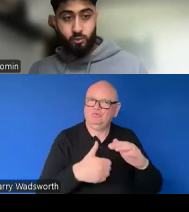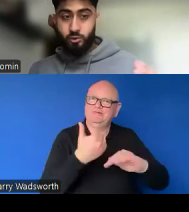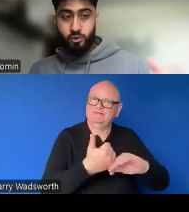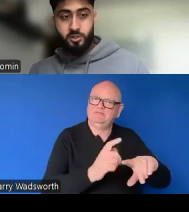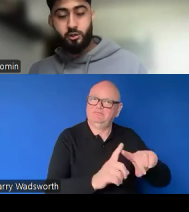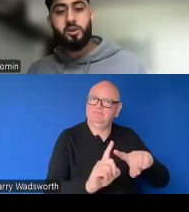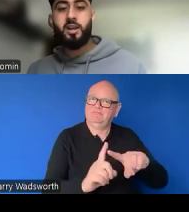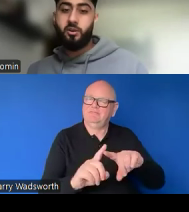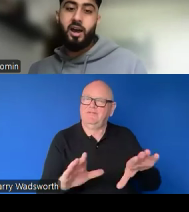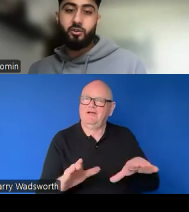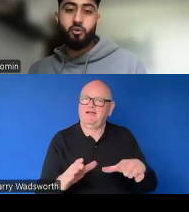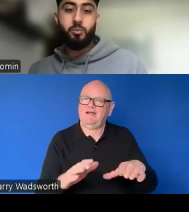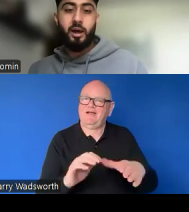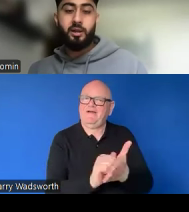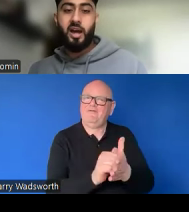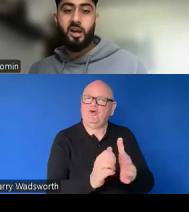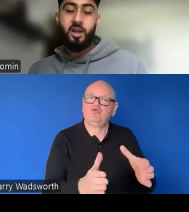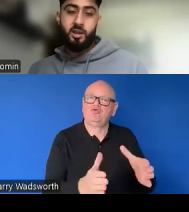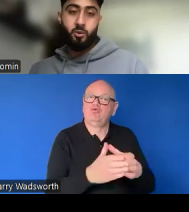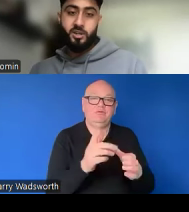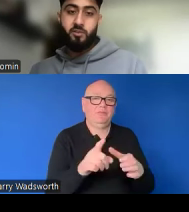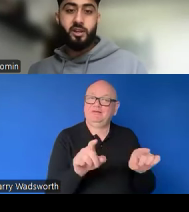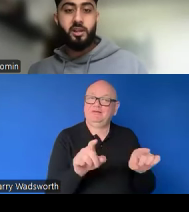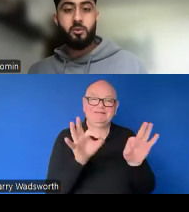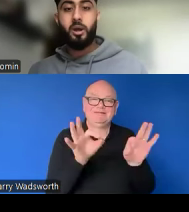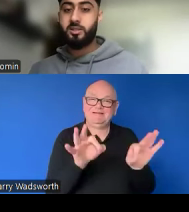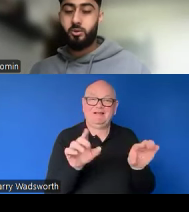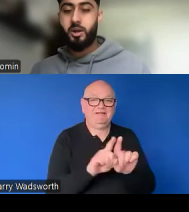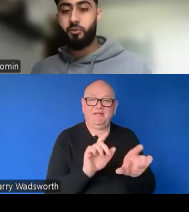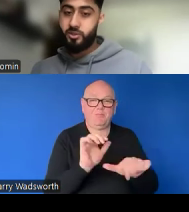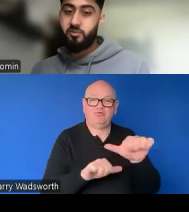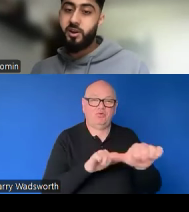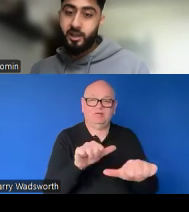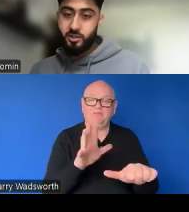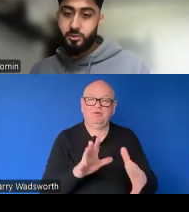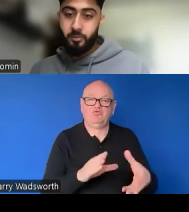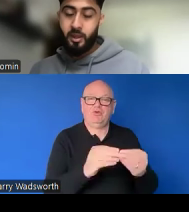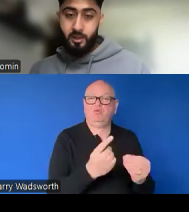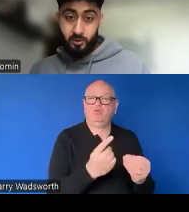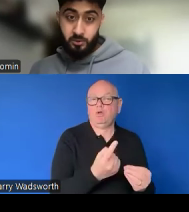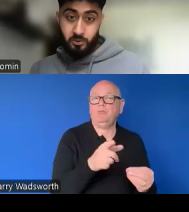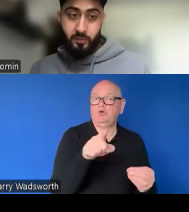You would just create another ad group and have those different keywords and you'd have those different ads as well.